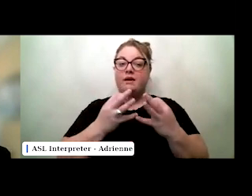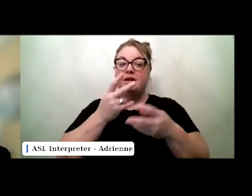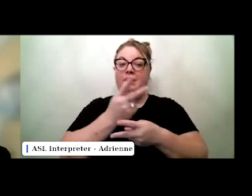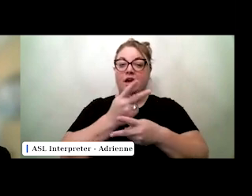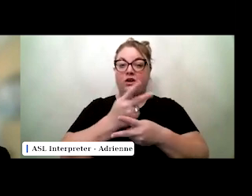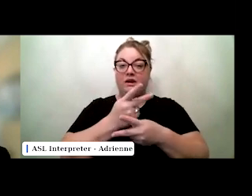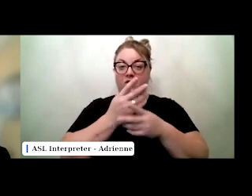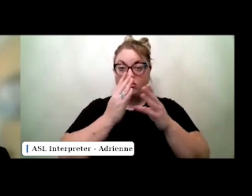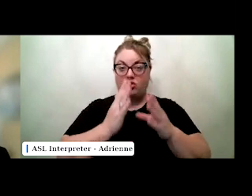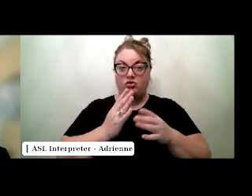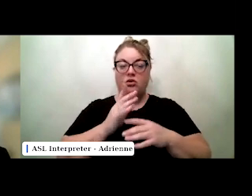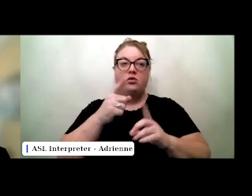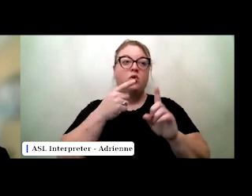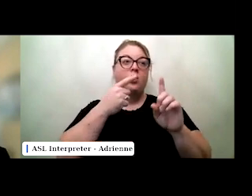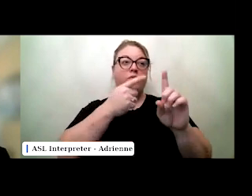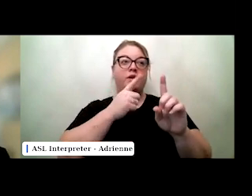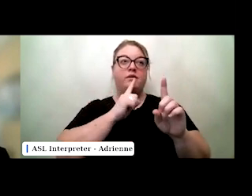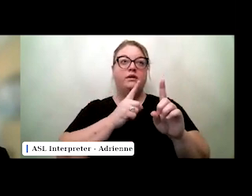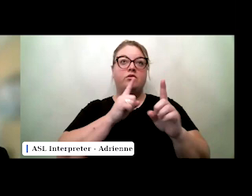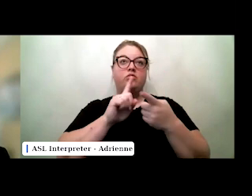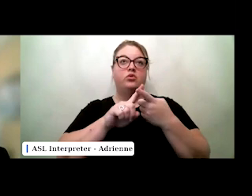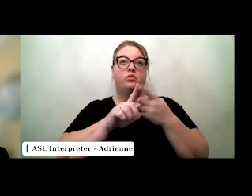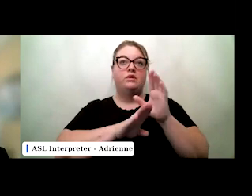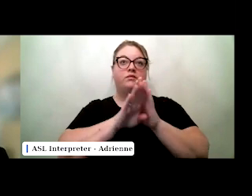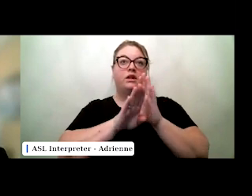The goal, then, is to develop a product.